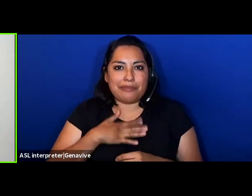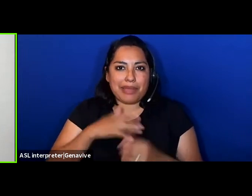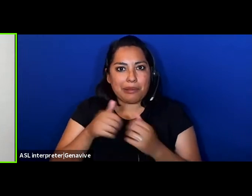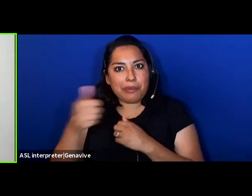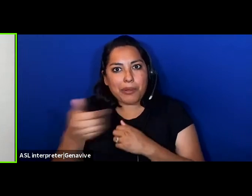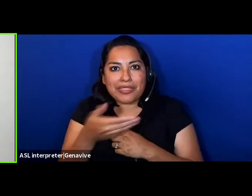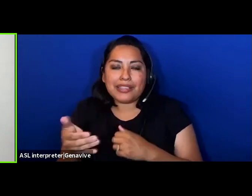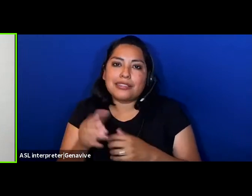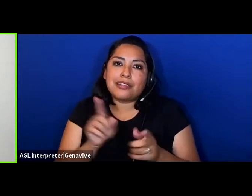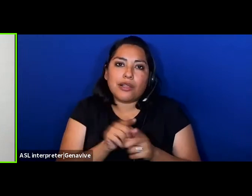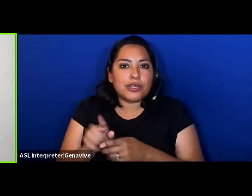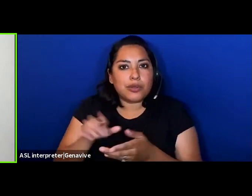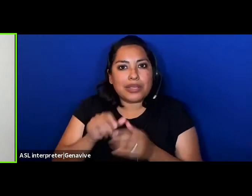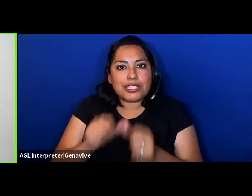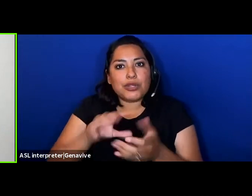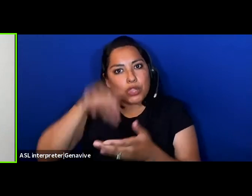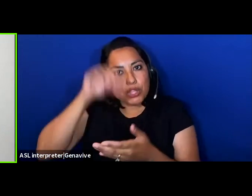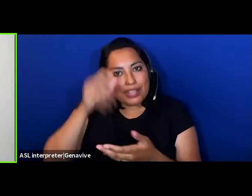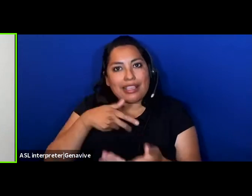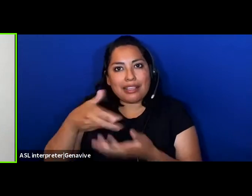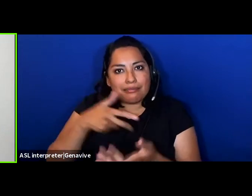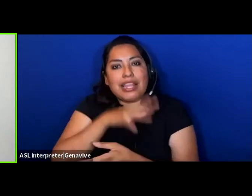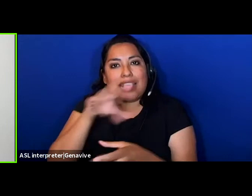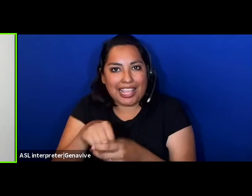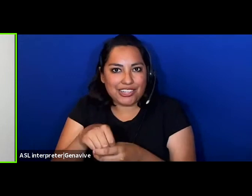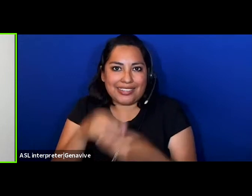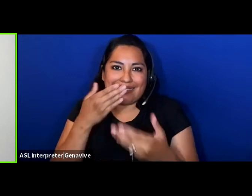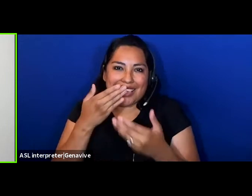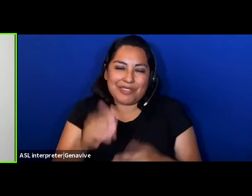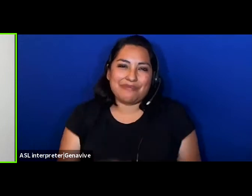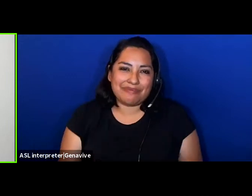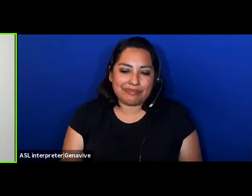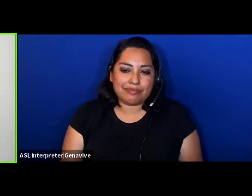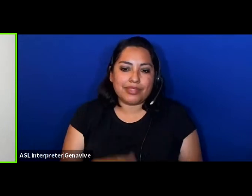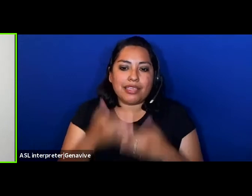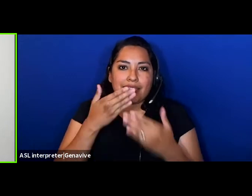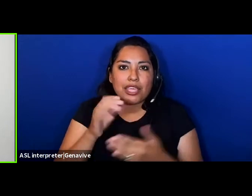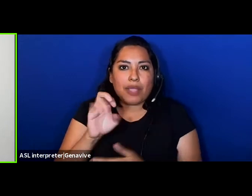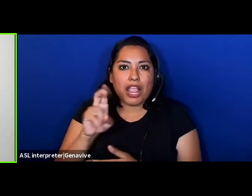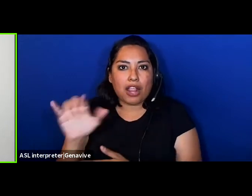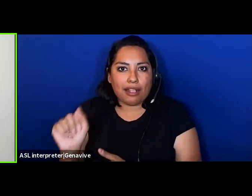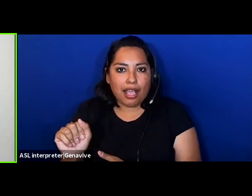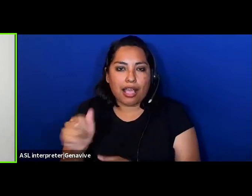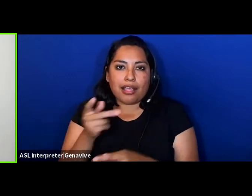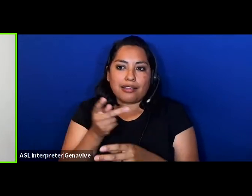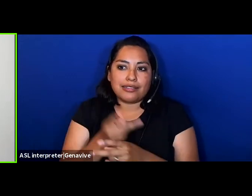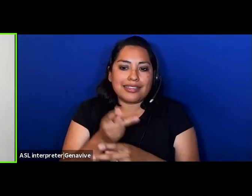learning and engaging.” Thank you, Denise. Thank you, Erica. “Take care of me.” Yeah,